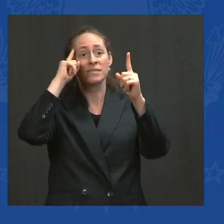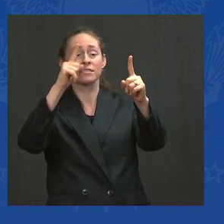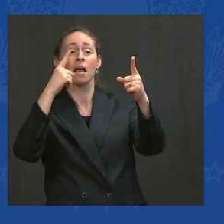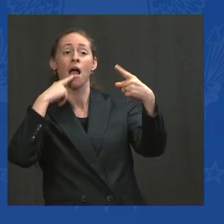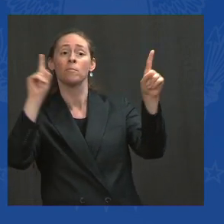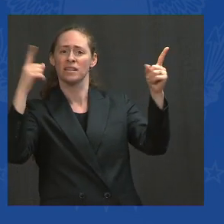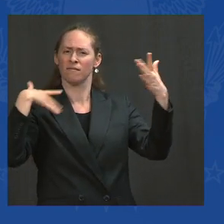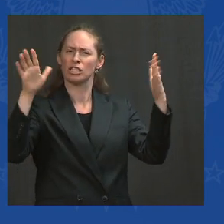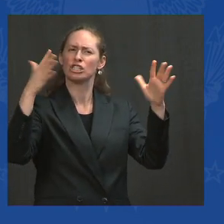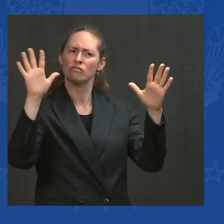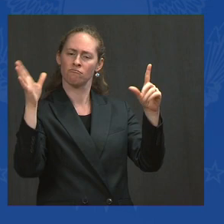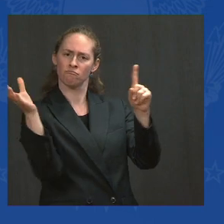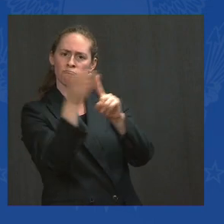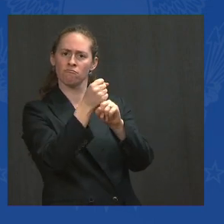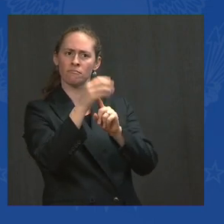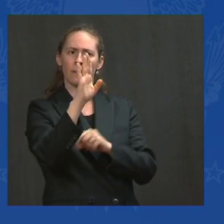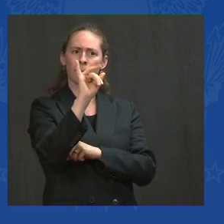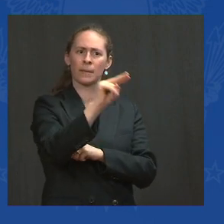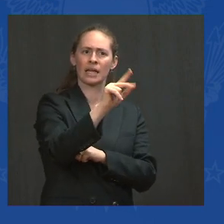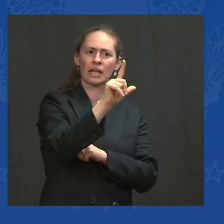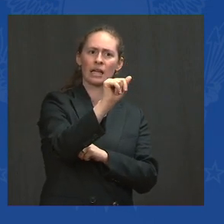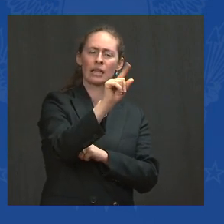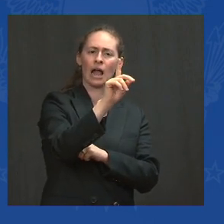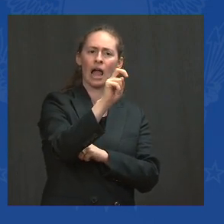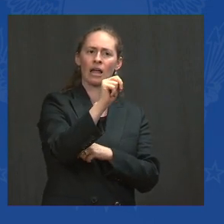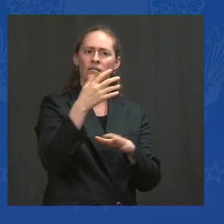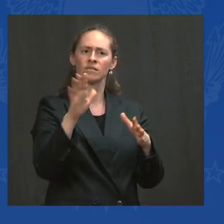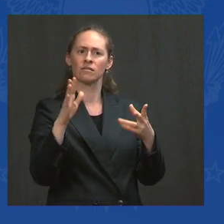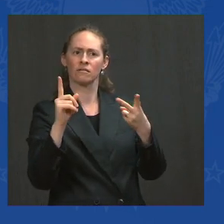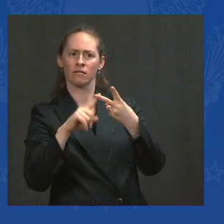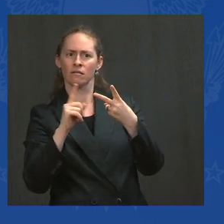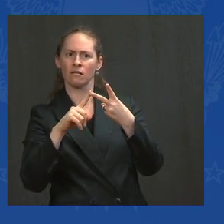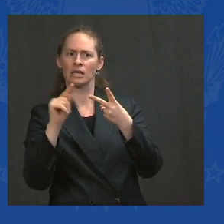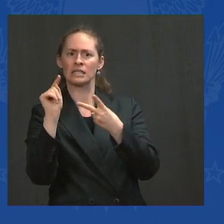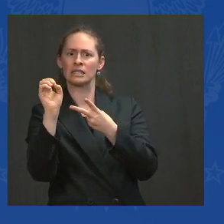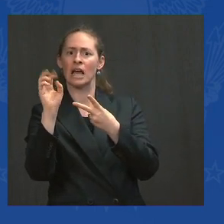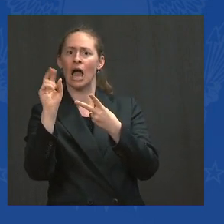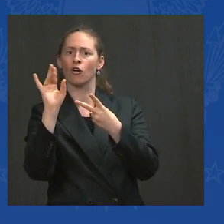terrorism is not emanating from that part of the world. The Press: Mr. President, if "speed